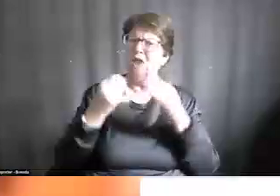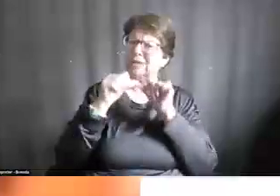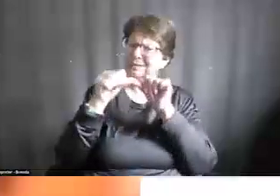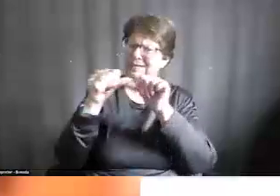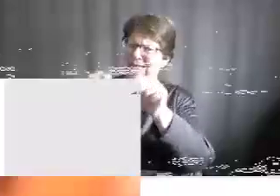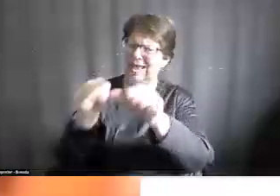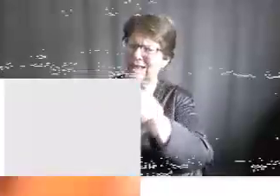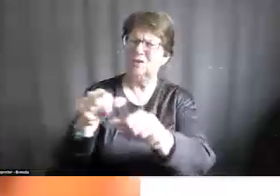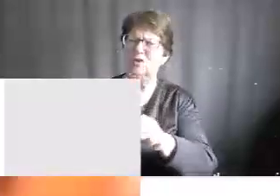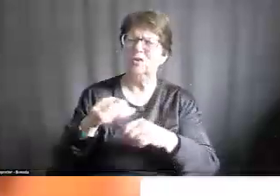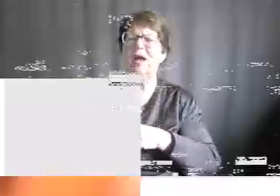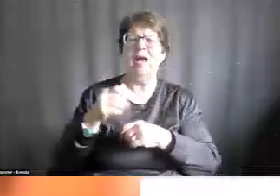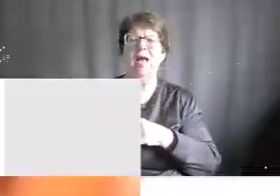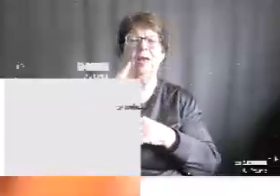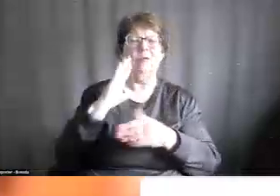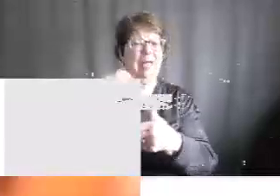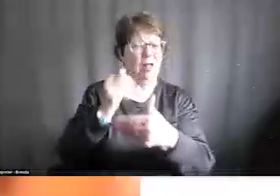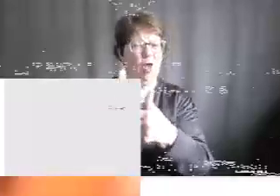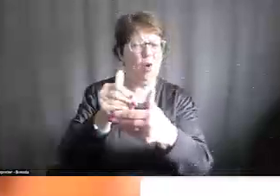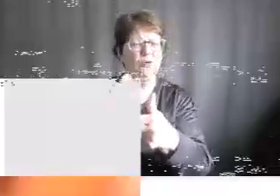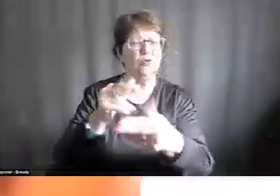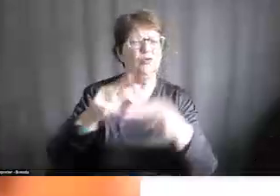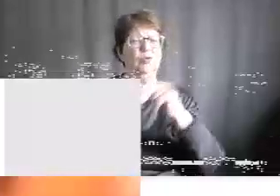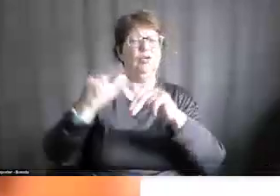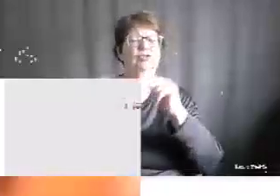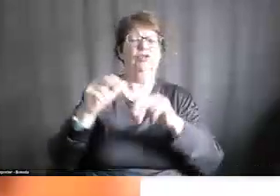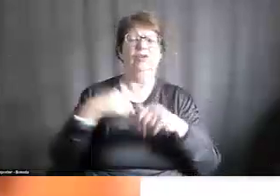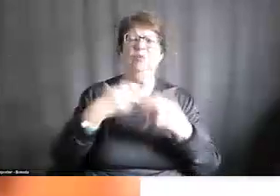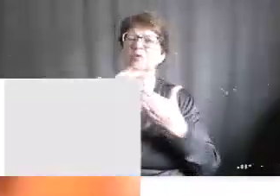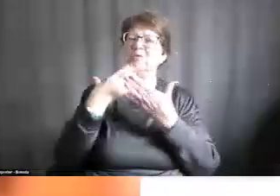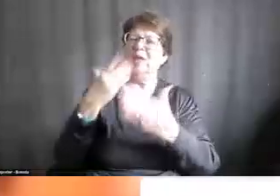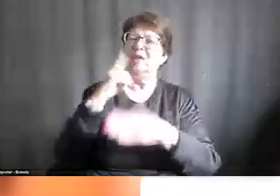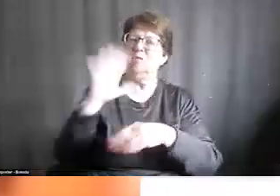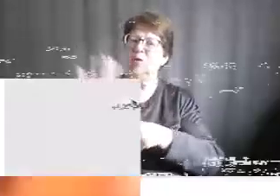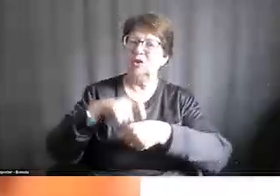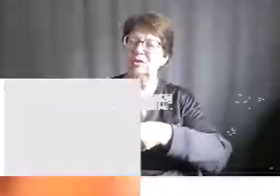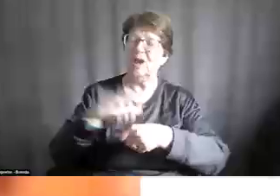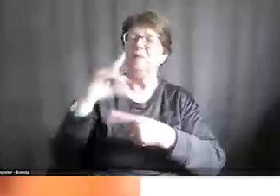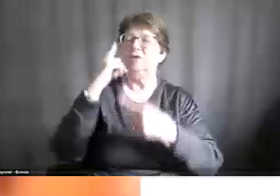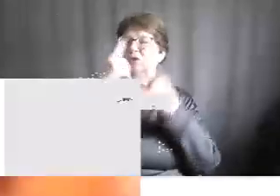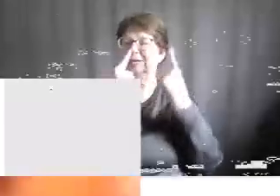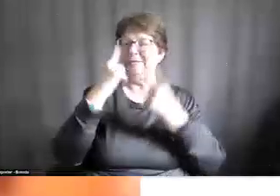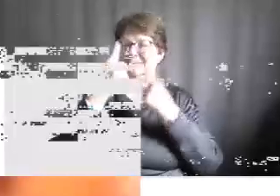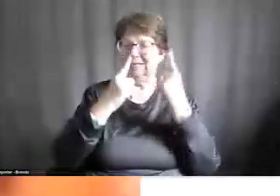Boardroom: to construction. I want to thank you all for your time and for your consideration moving this forward. Thank you.